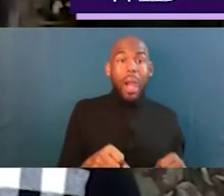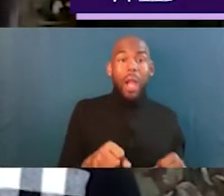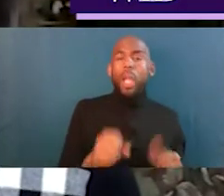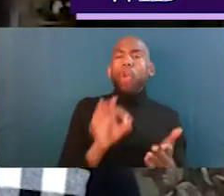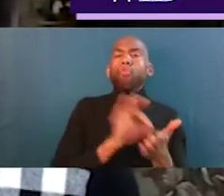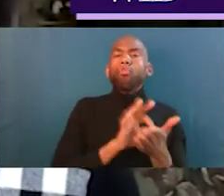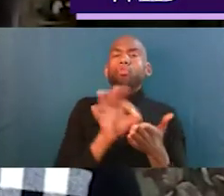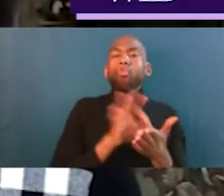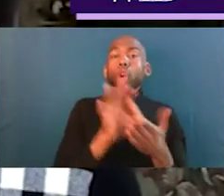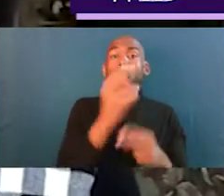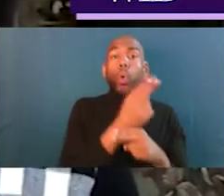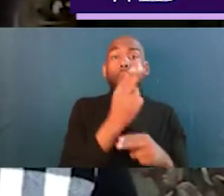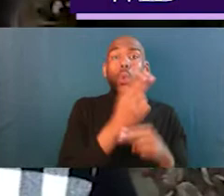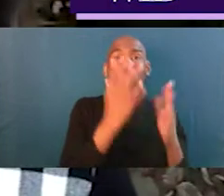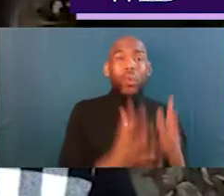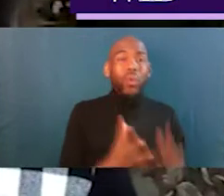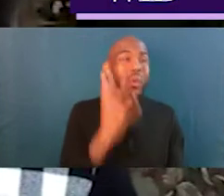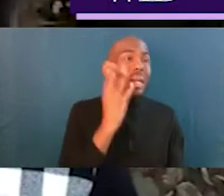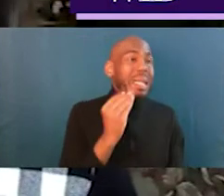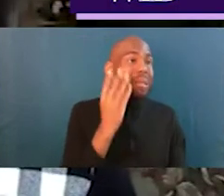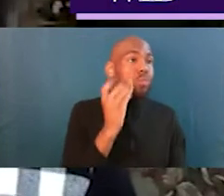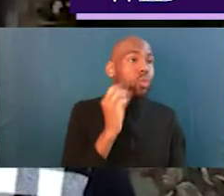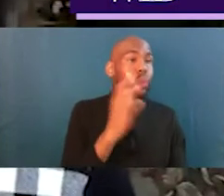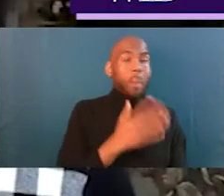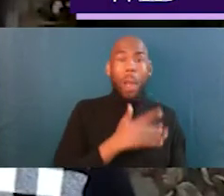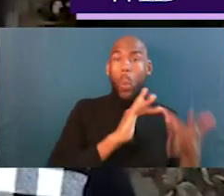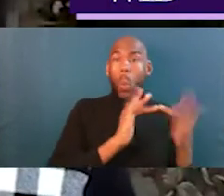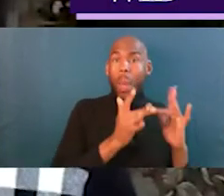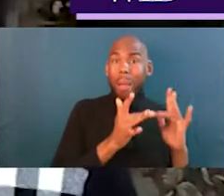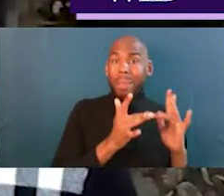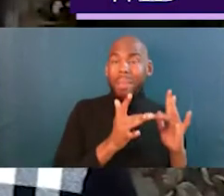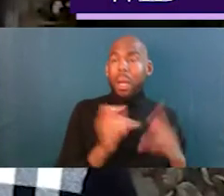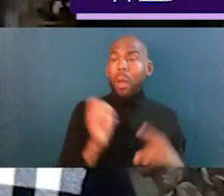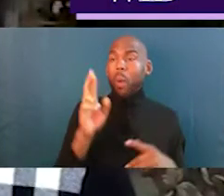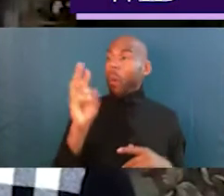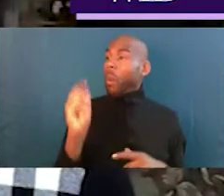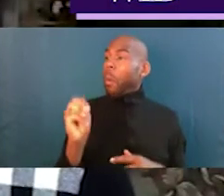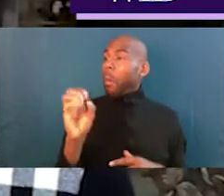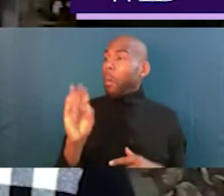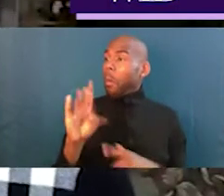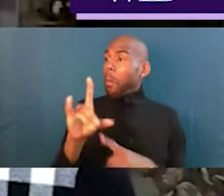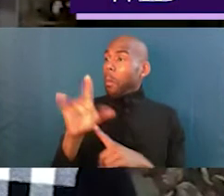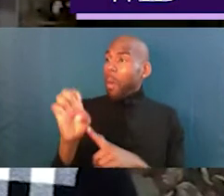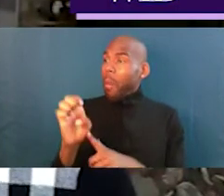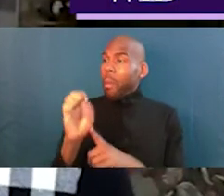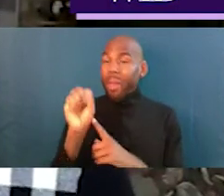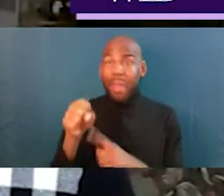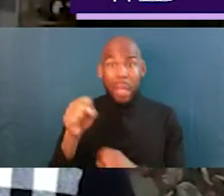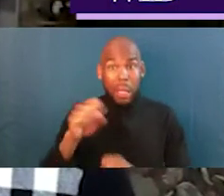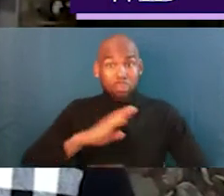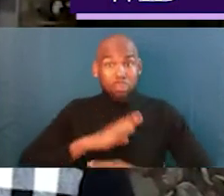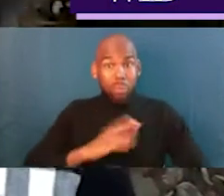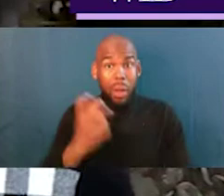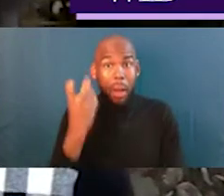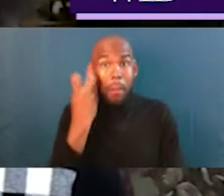a user experience on my website or mobile that can delight the blind person and the